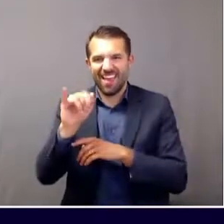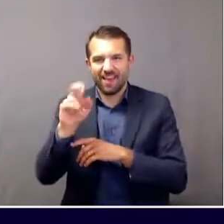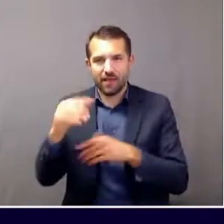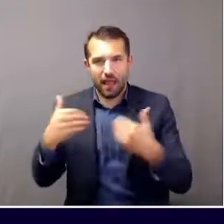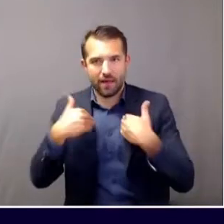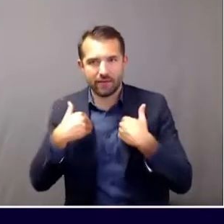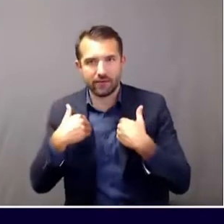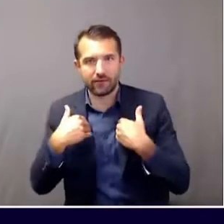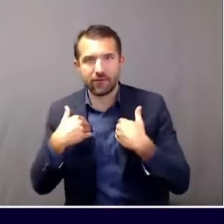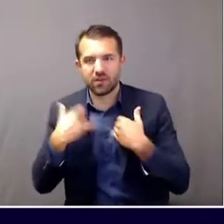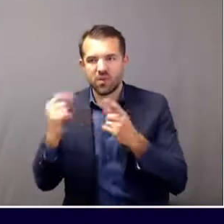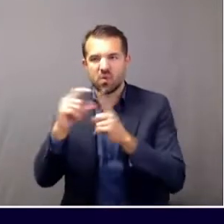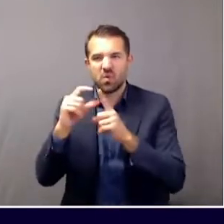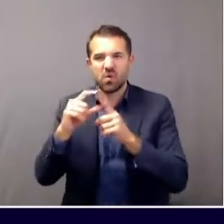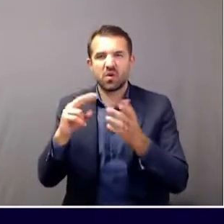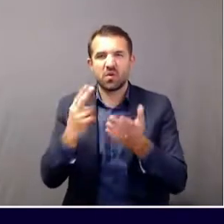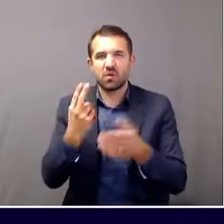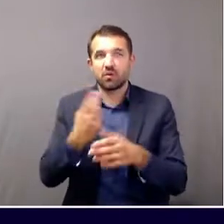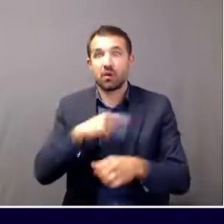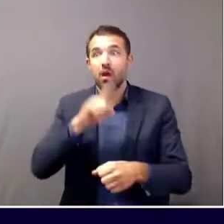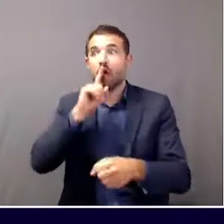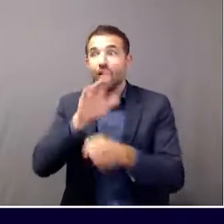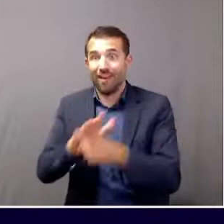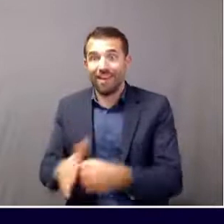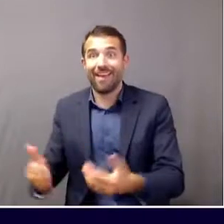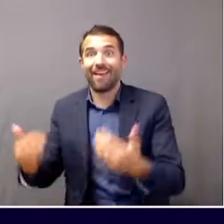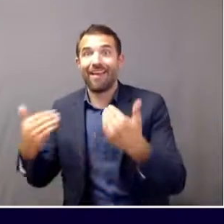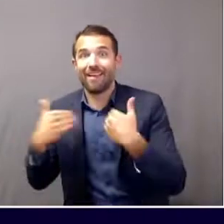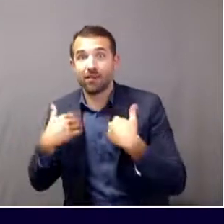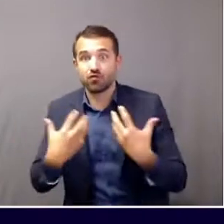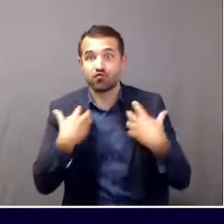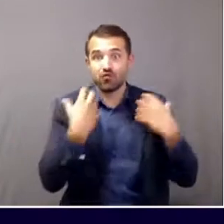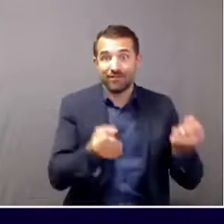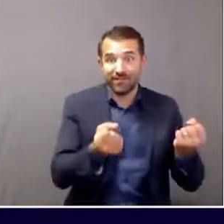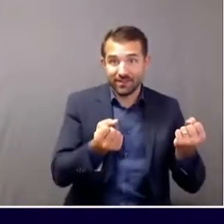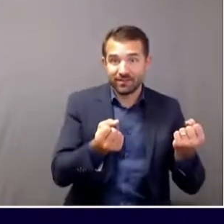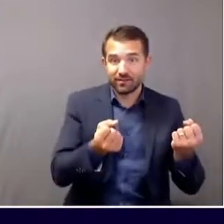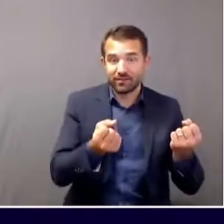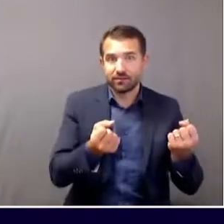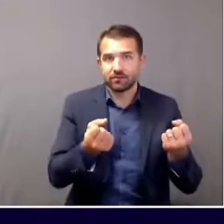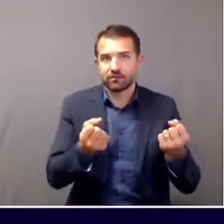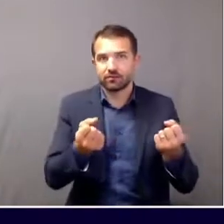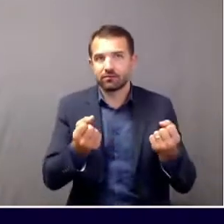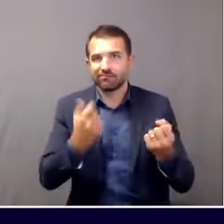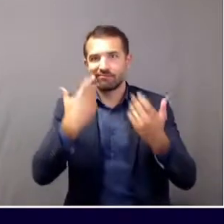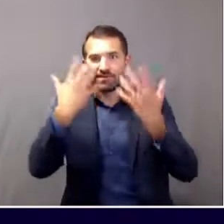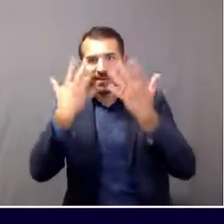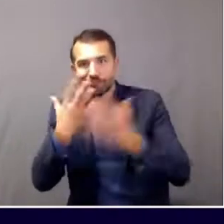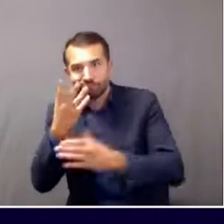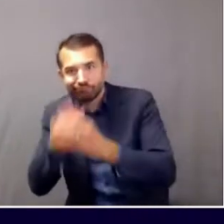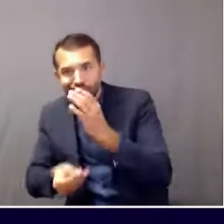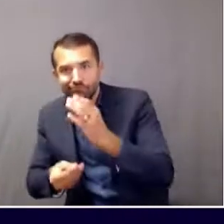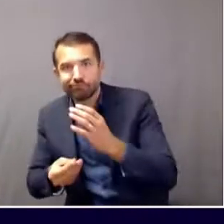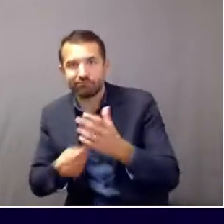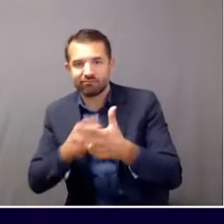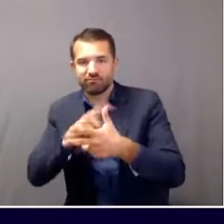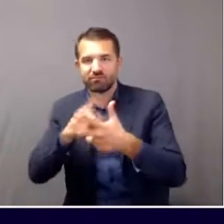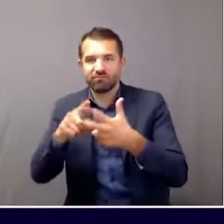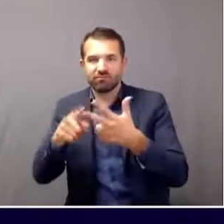confirmed and then those who have recovered and then those